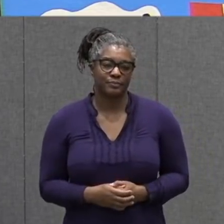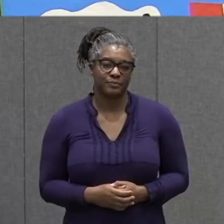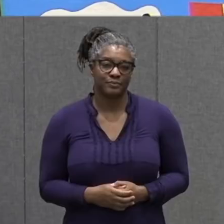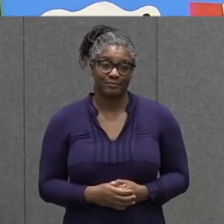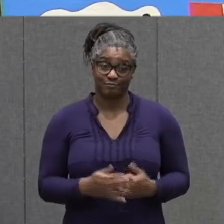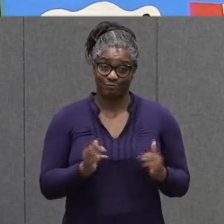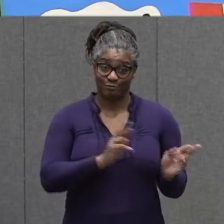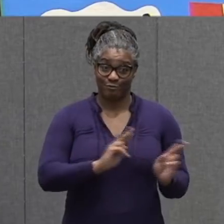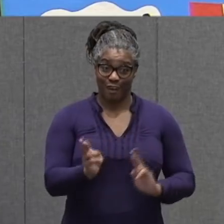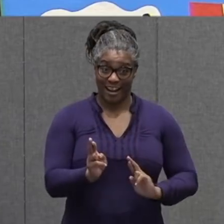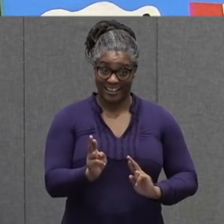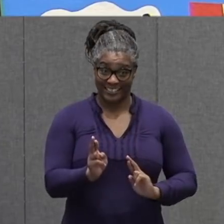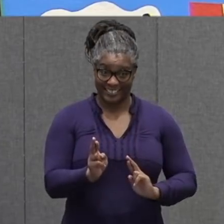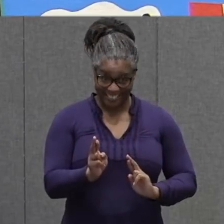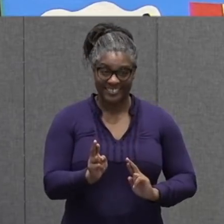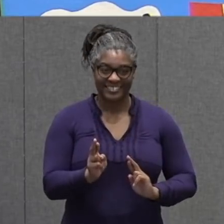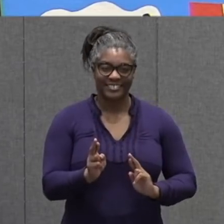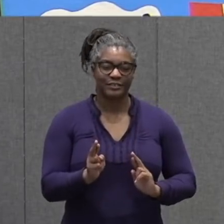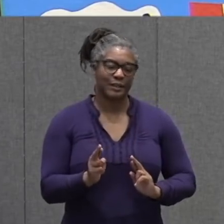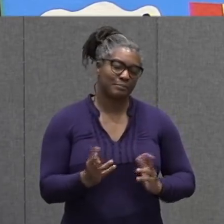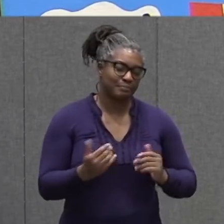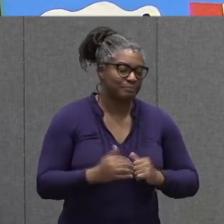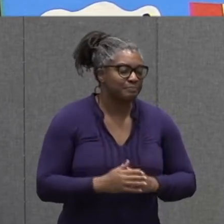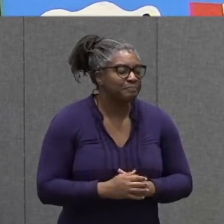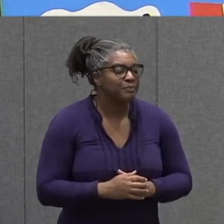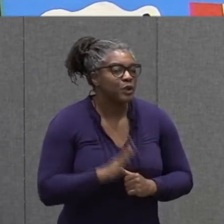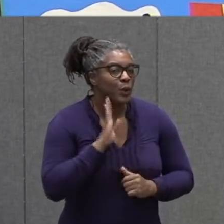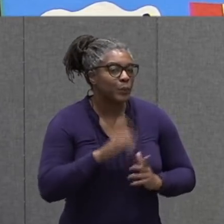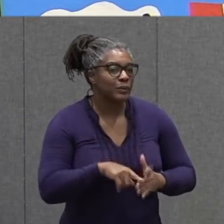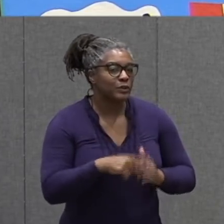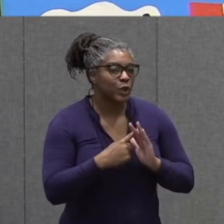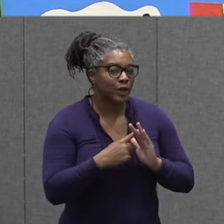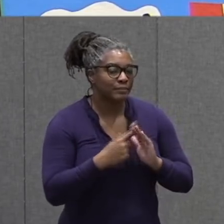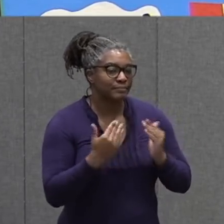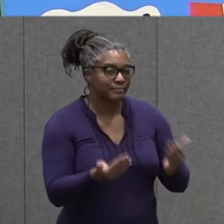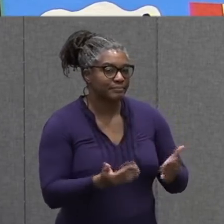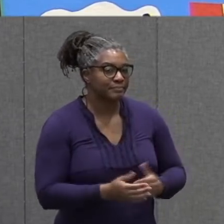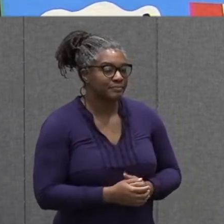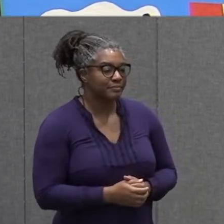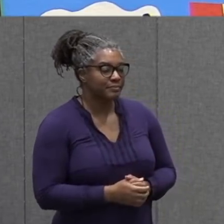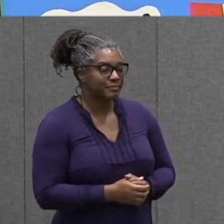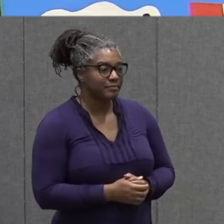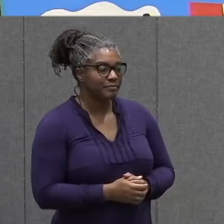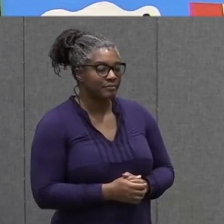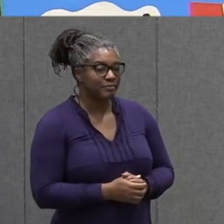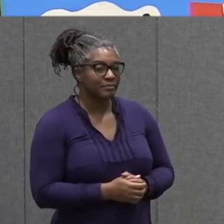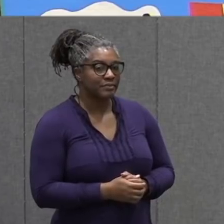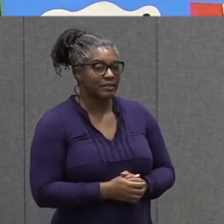So we read that fiction book on Monday. Today we're gonna look at some non-fiction